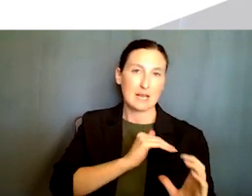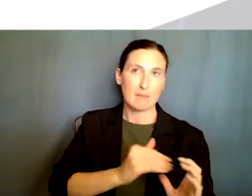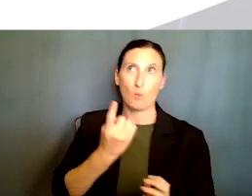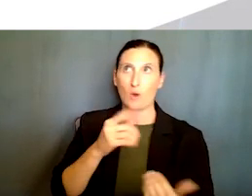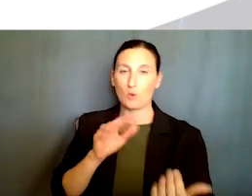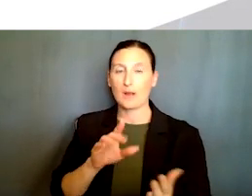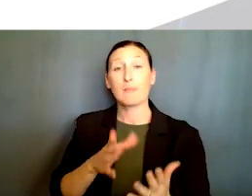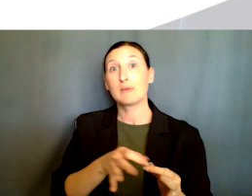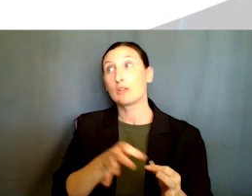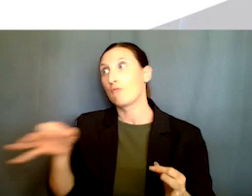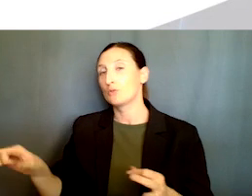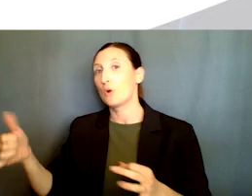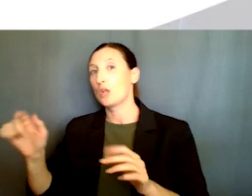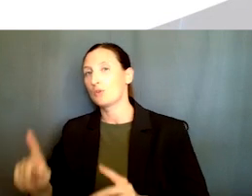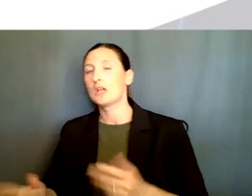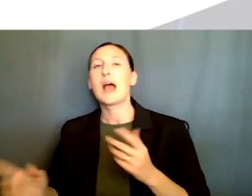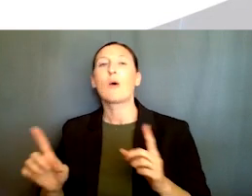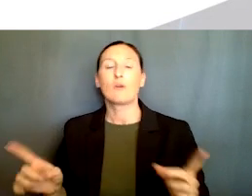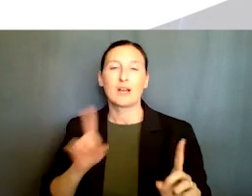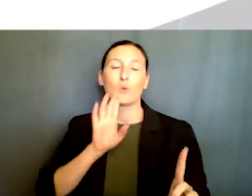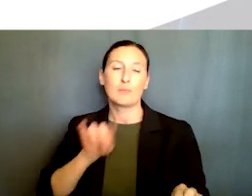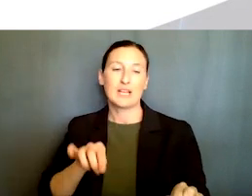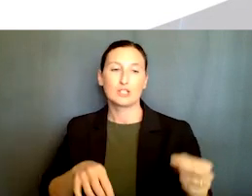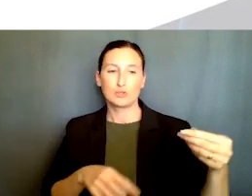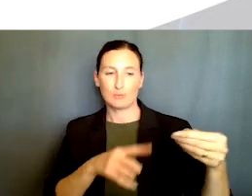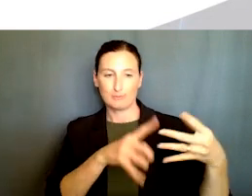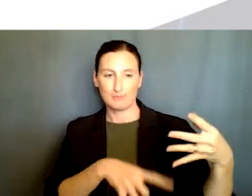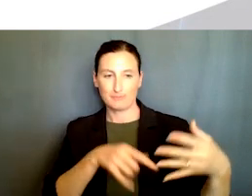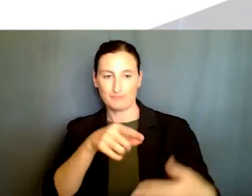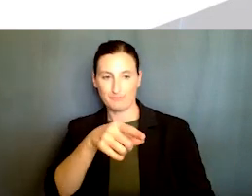which could be forwarding it to somewhere else. These are the division contacts